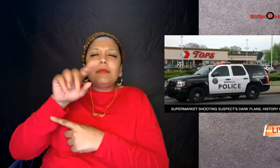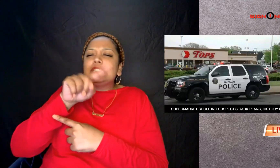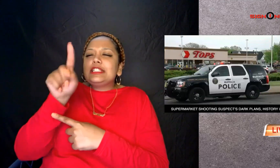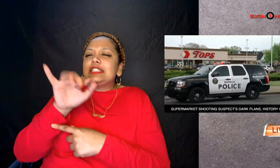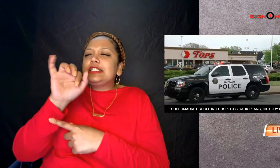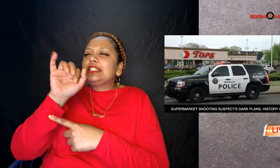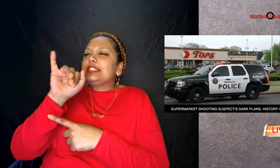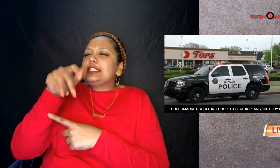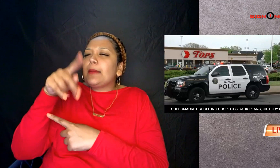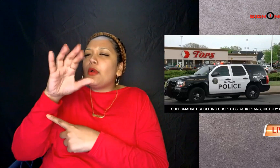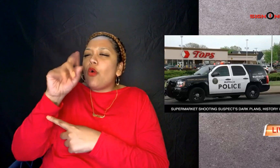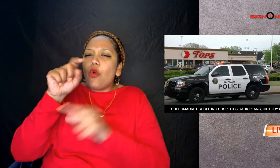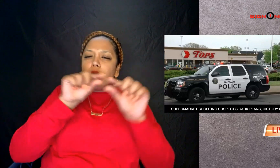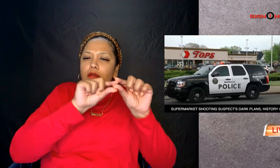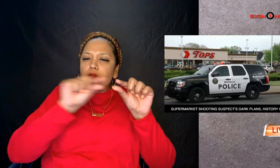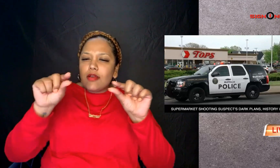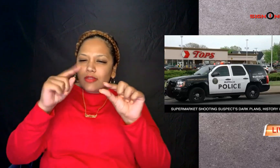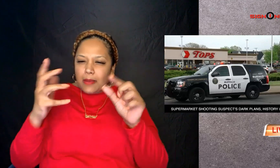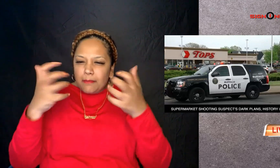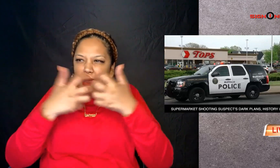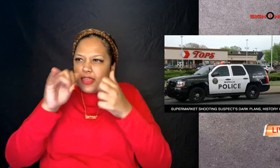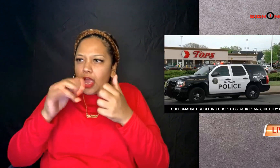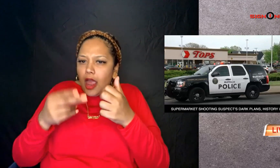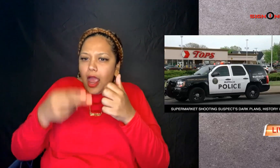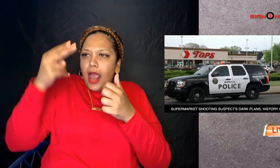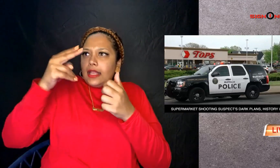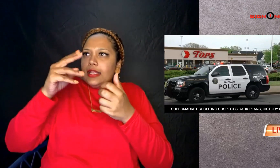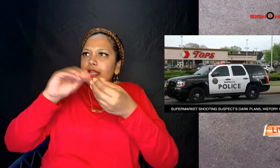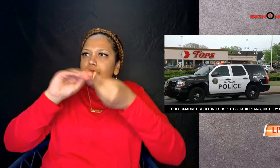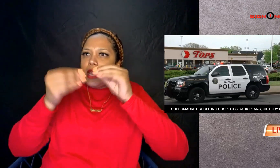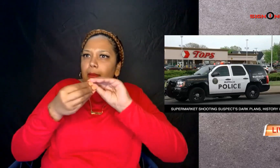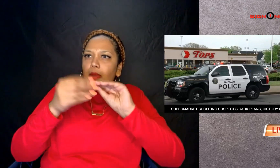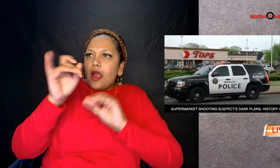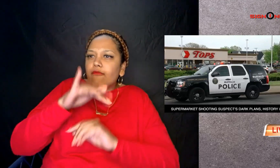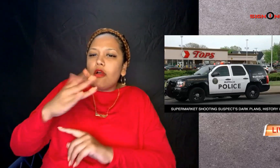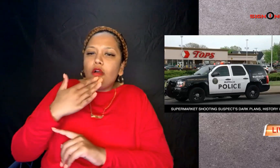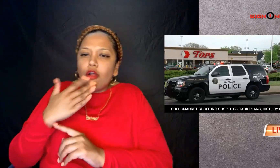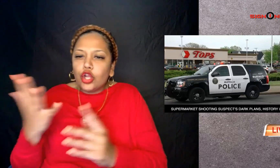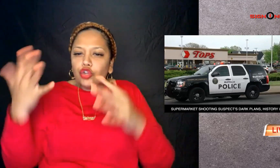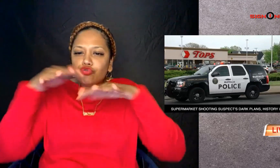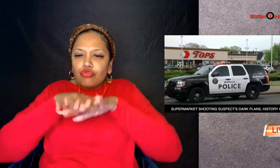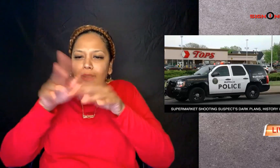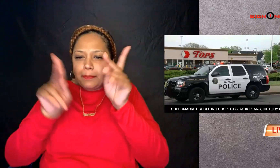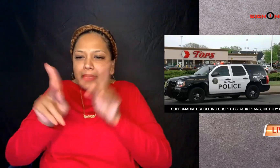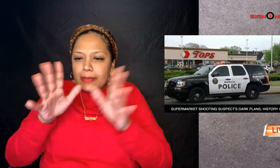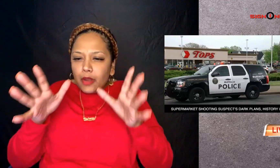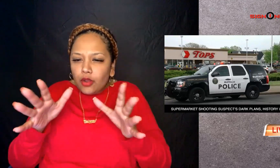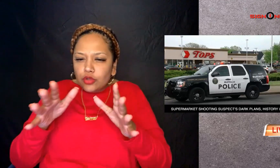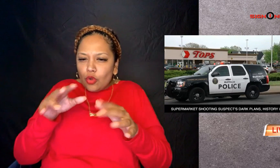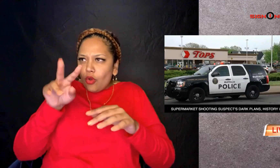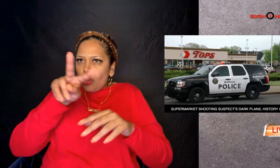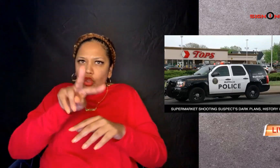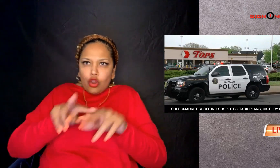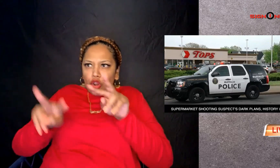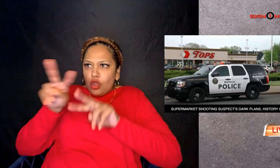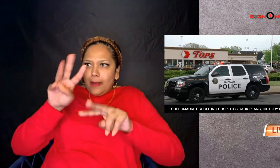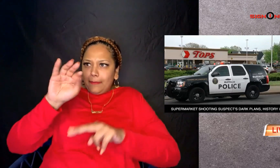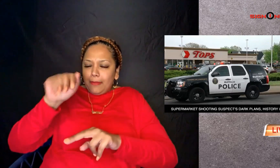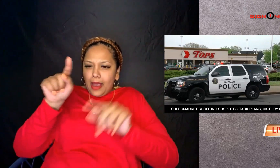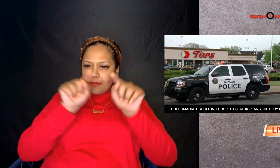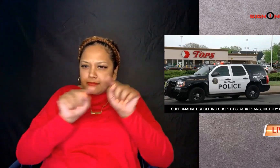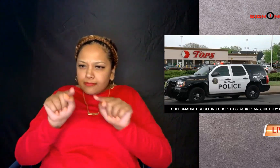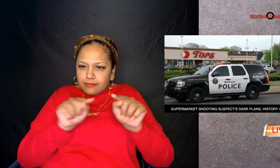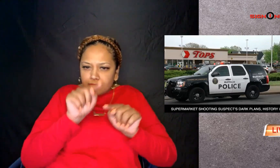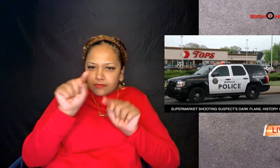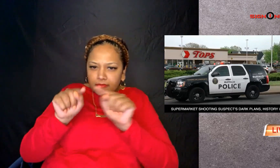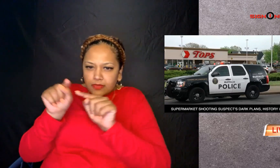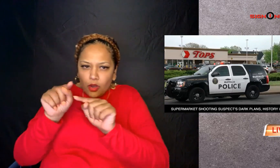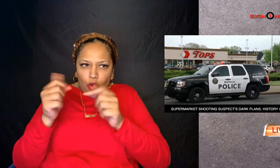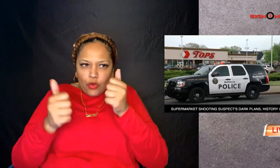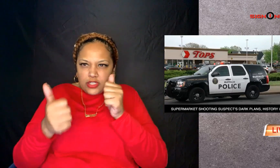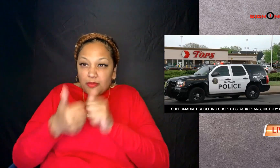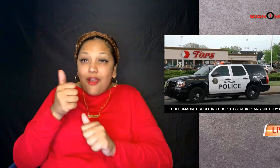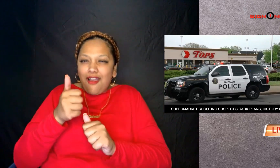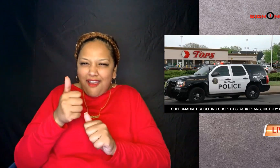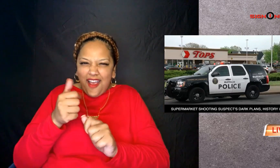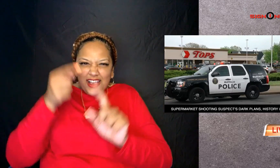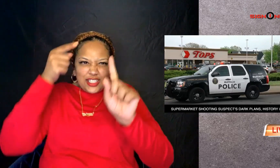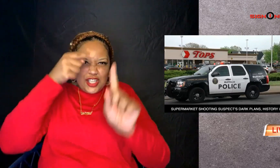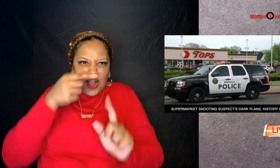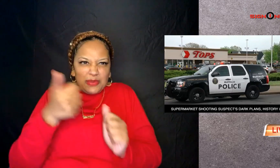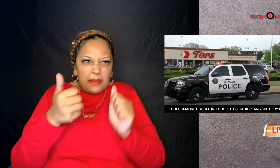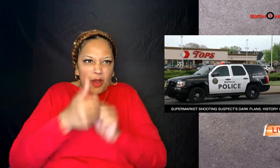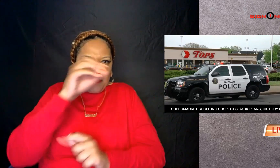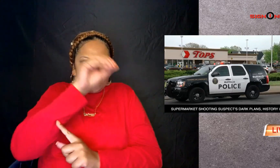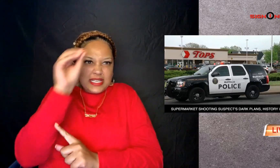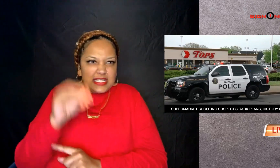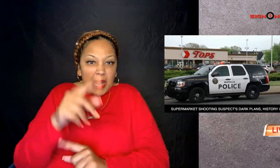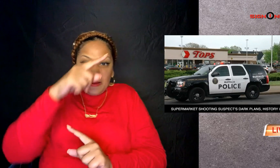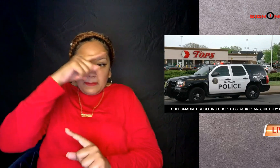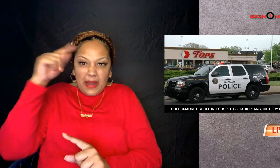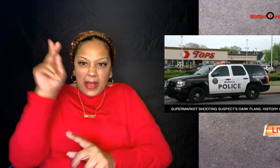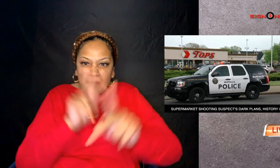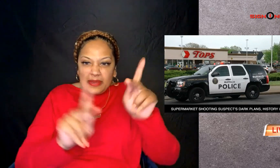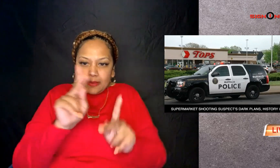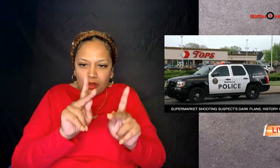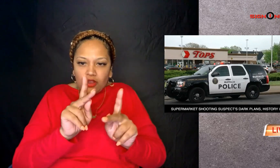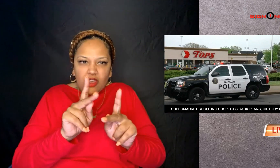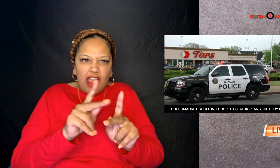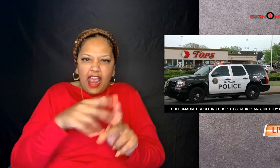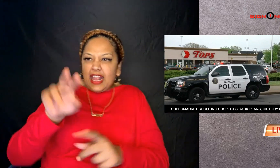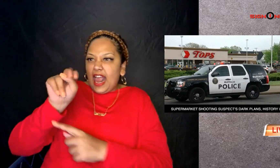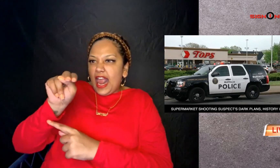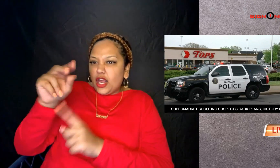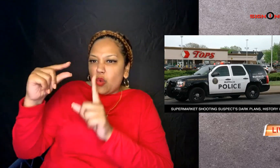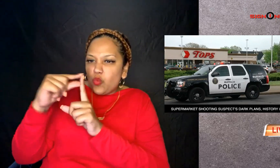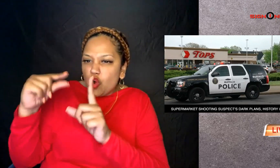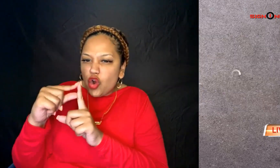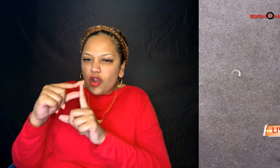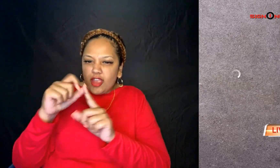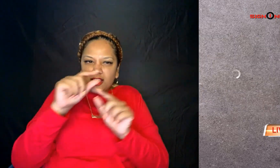based on the racial makeup of its zip code he had mapped out the store intending to shoot